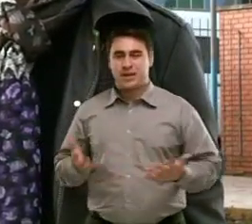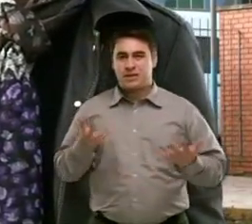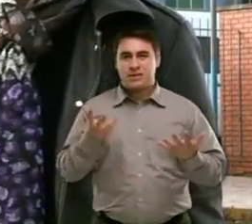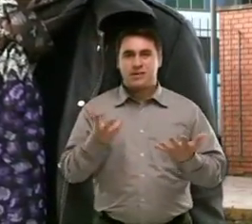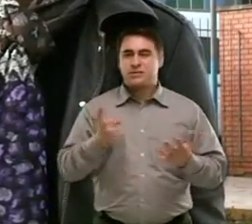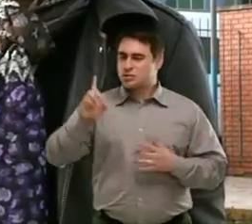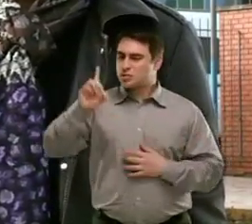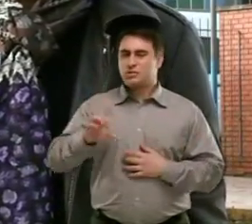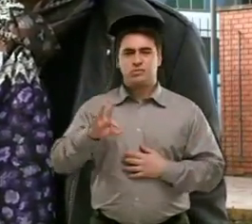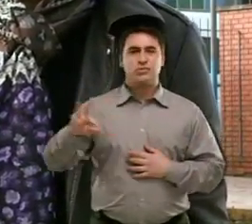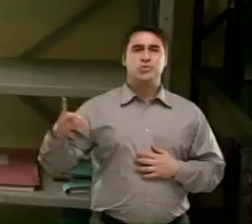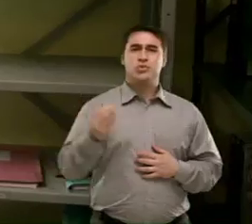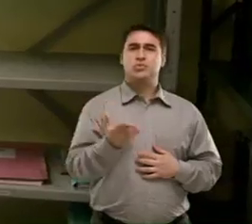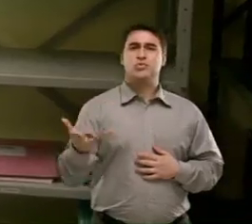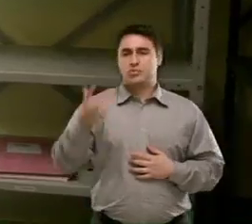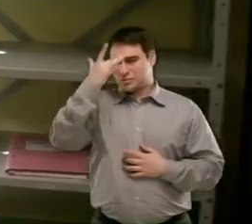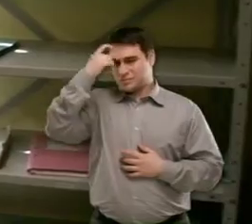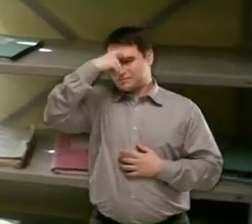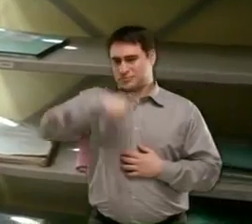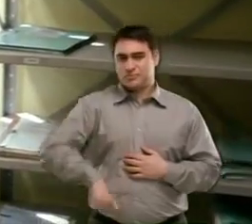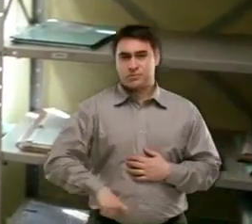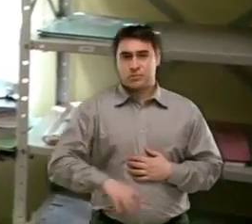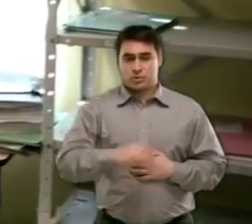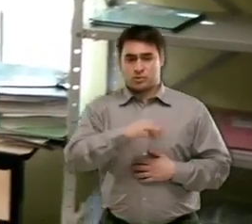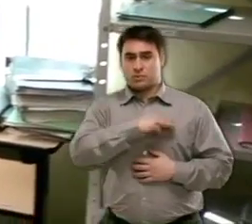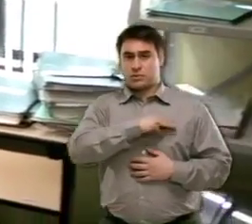The Public Prosecutor has what we call legal standing